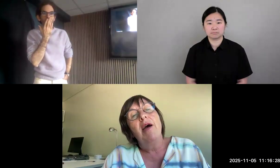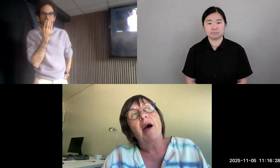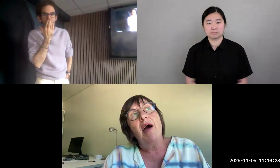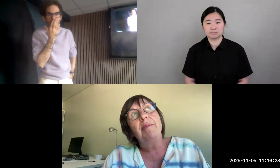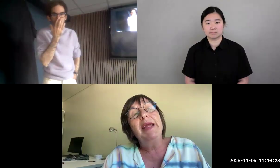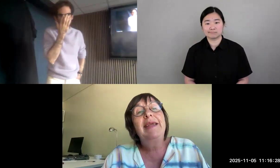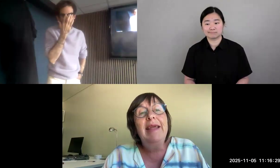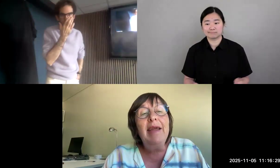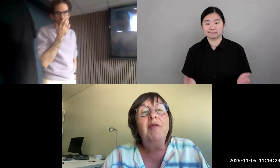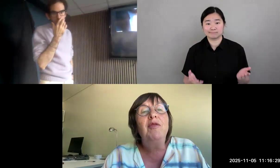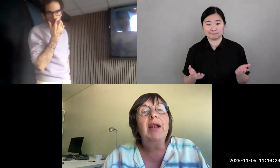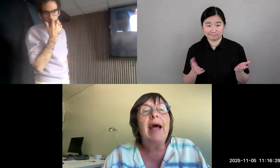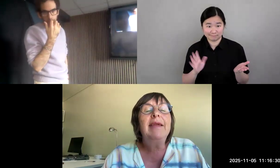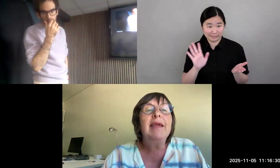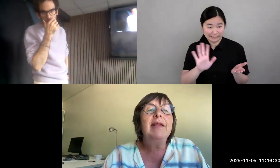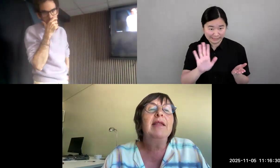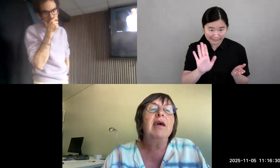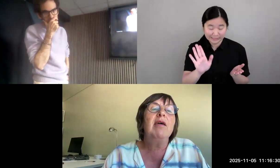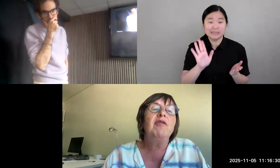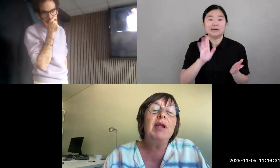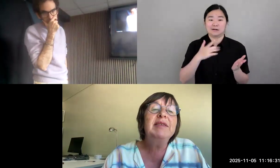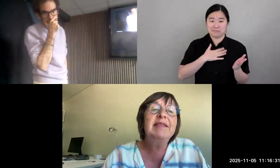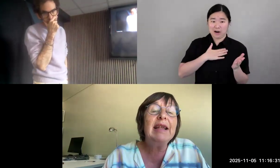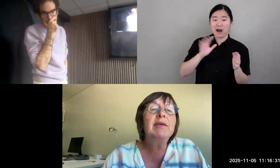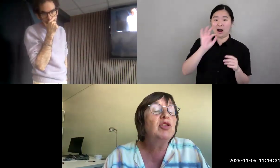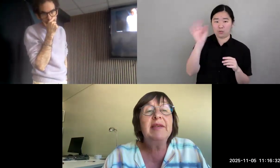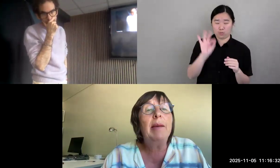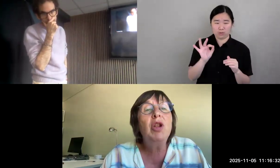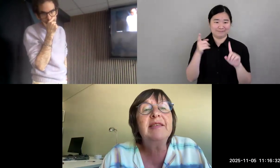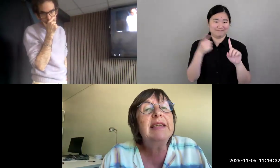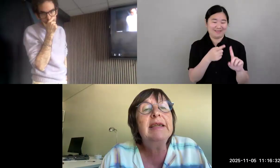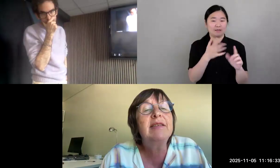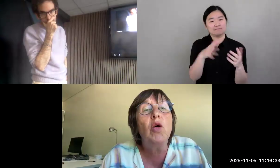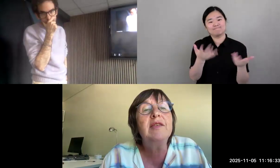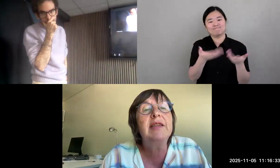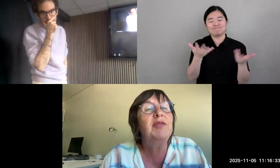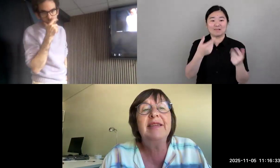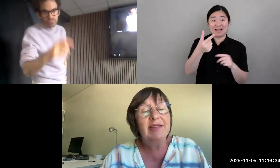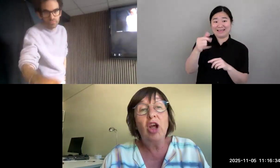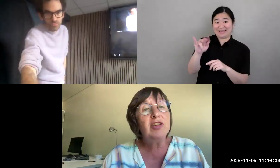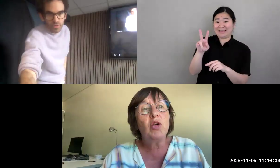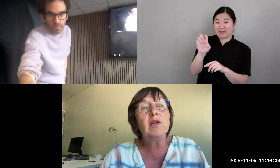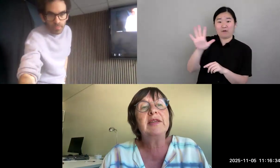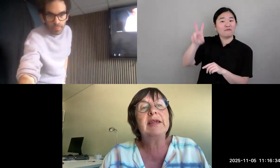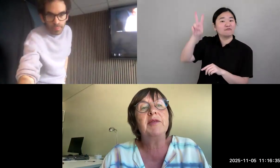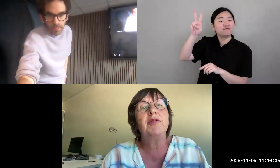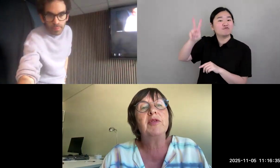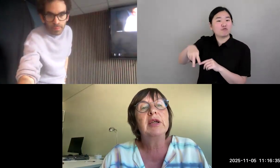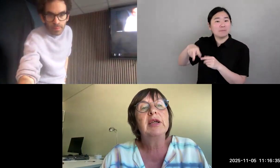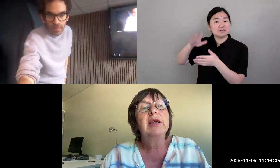GIVE like, in Flemish sign language. So it's I'm not saying it's causative, it is not causative.